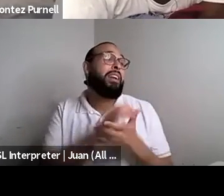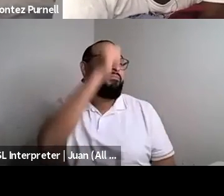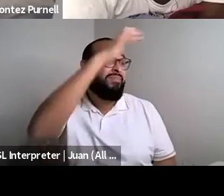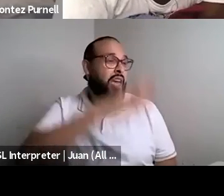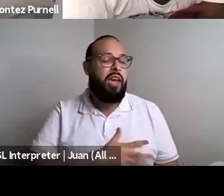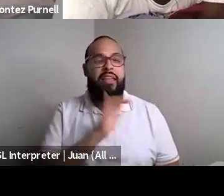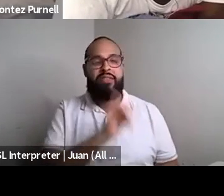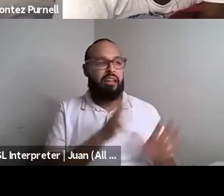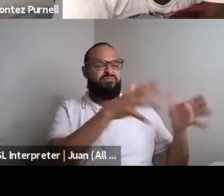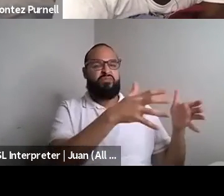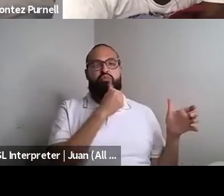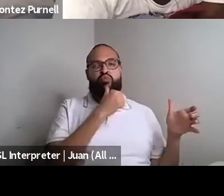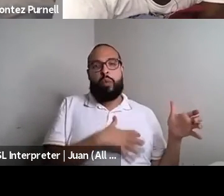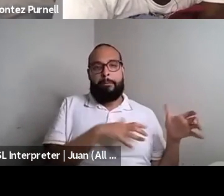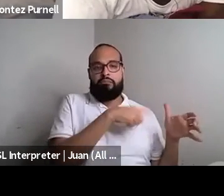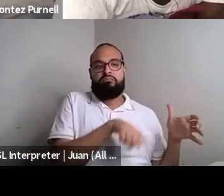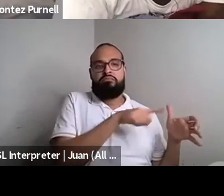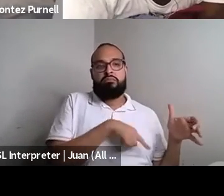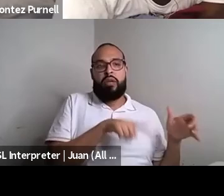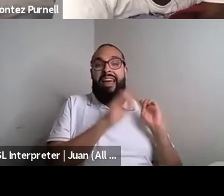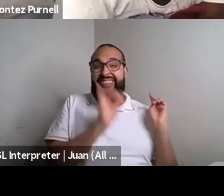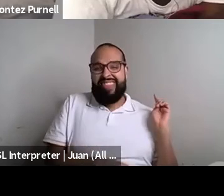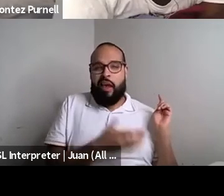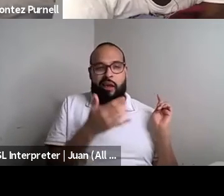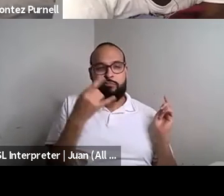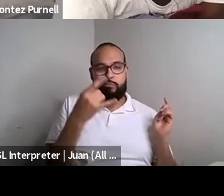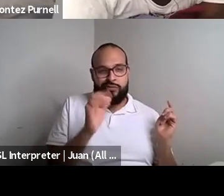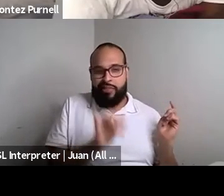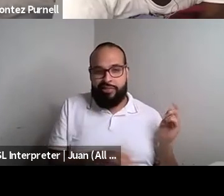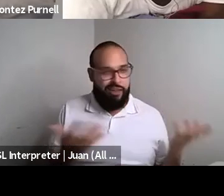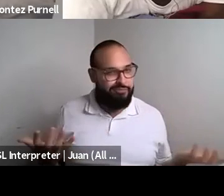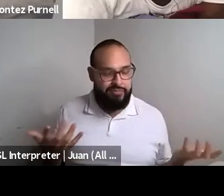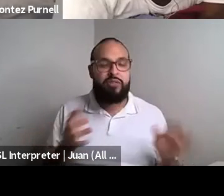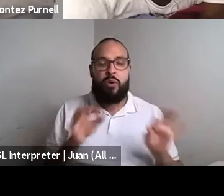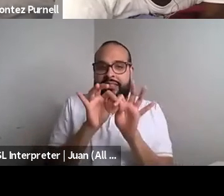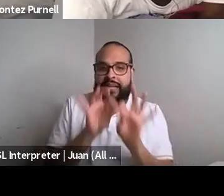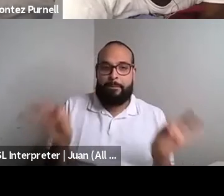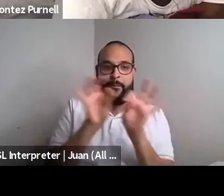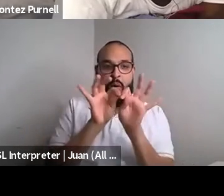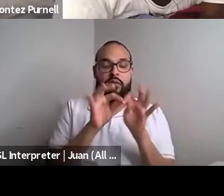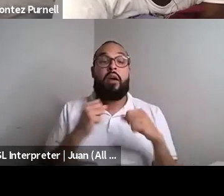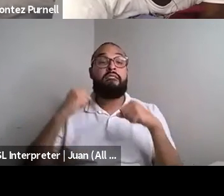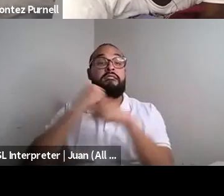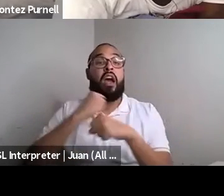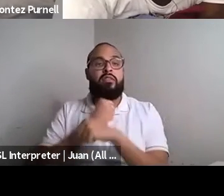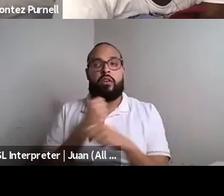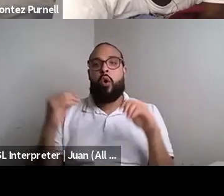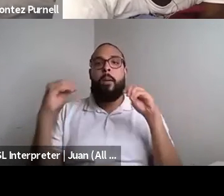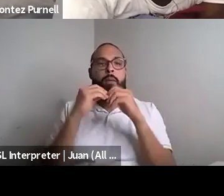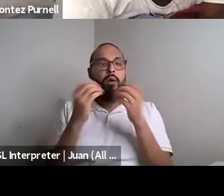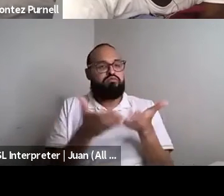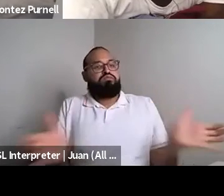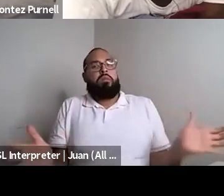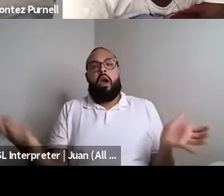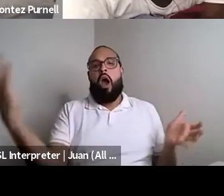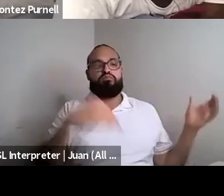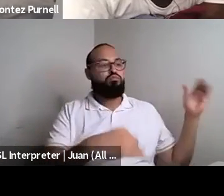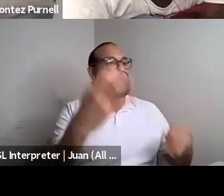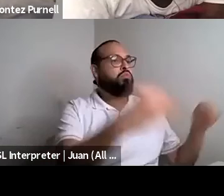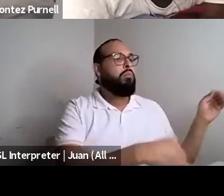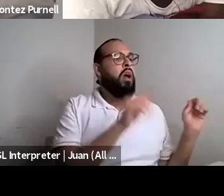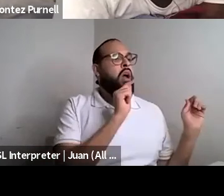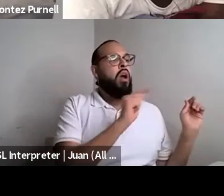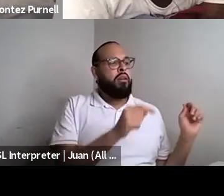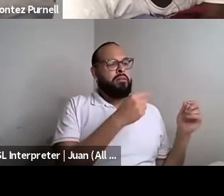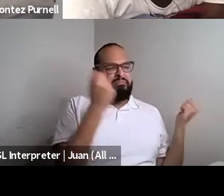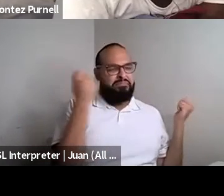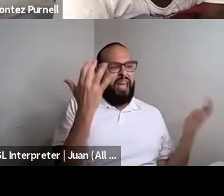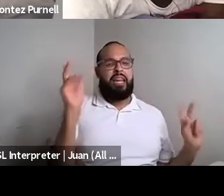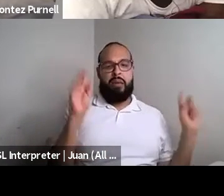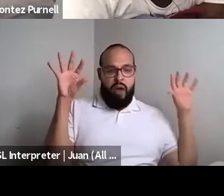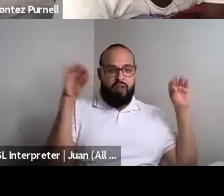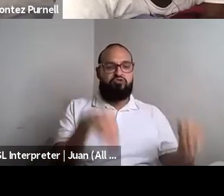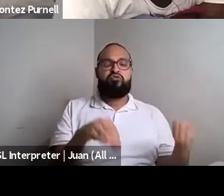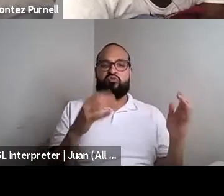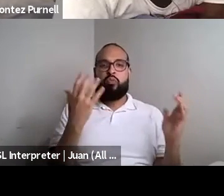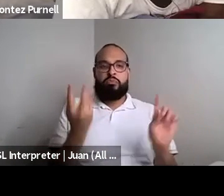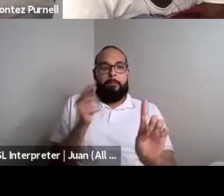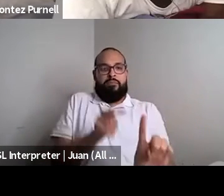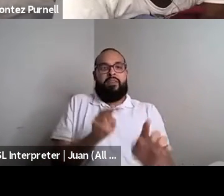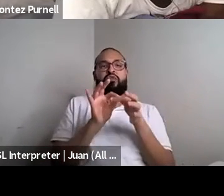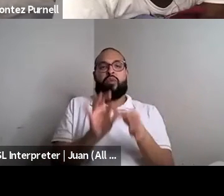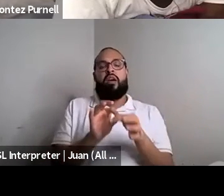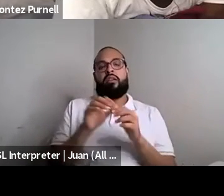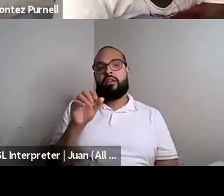Randa Jarrar she/they: Anyway shit like this. Like, I think that it's important to fight for a more inclusive kind of take on sexuality and gender and